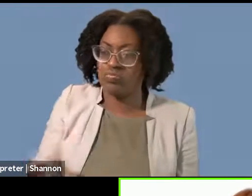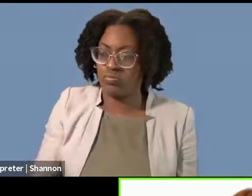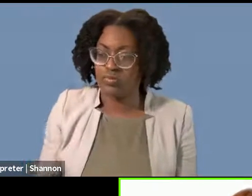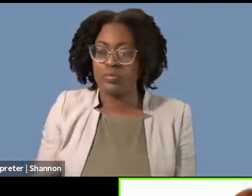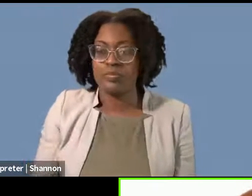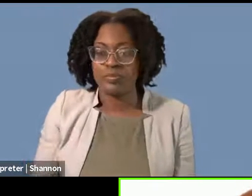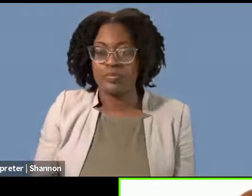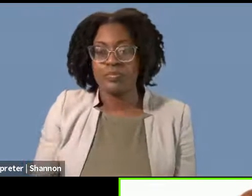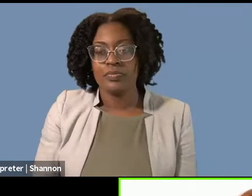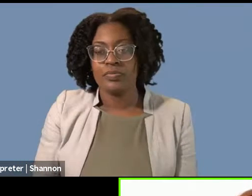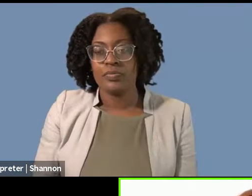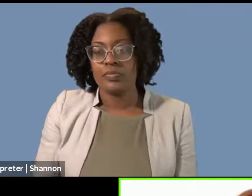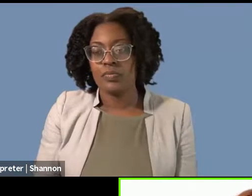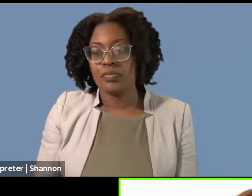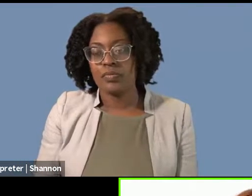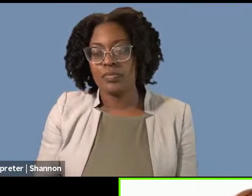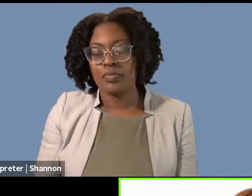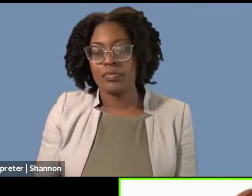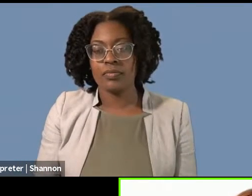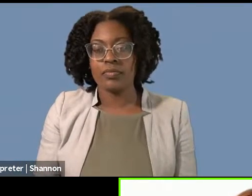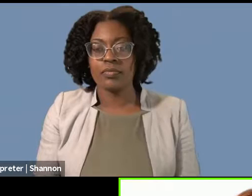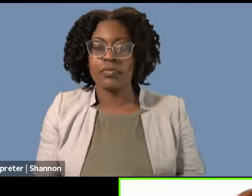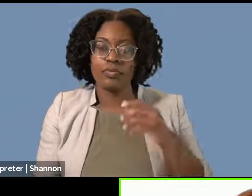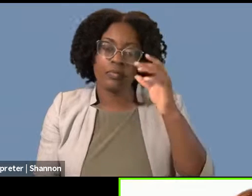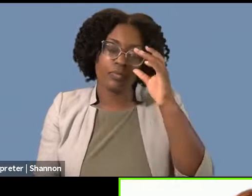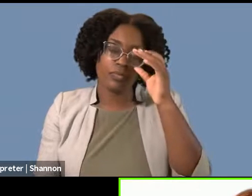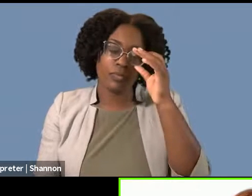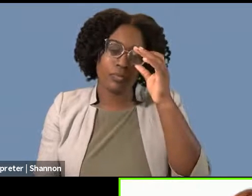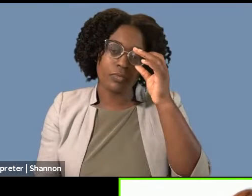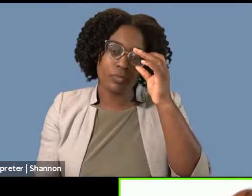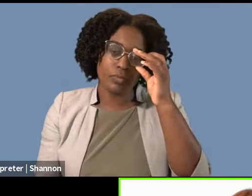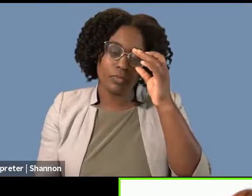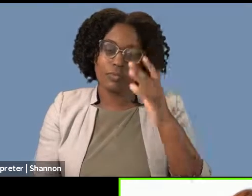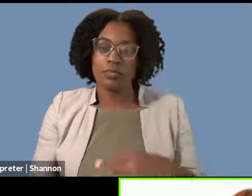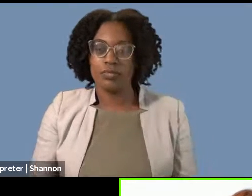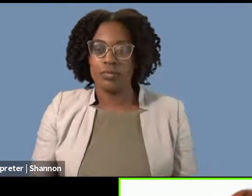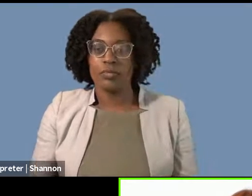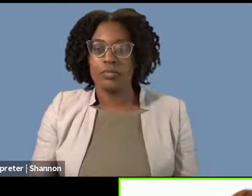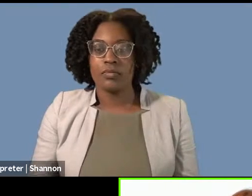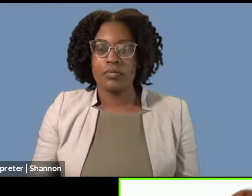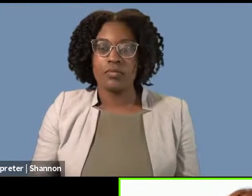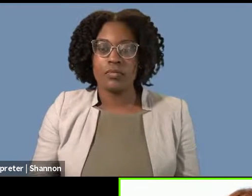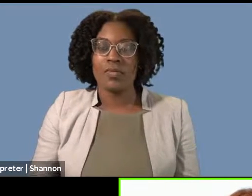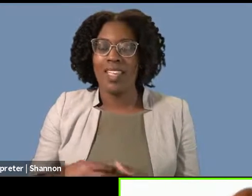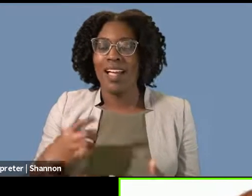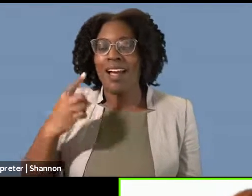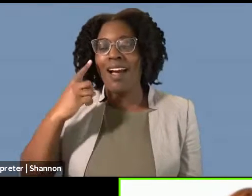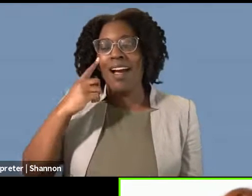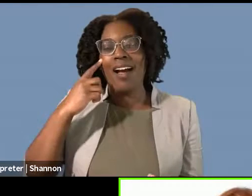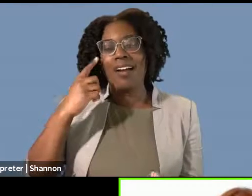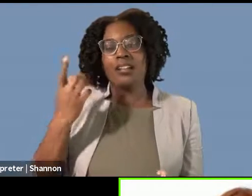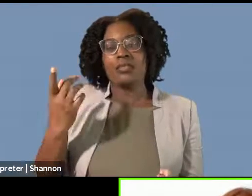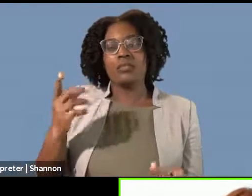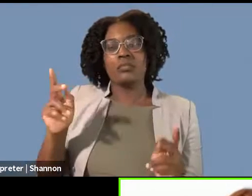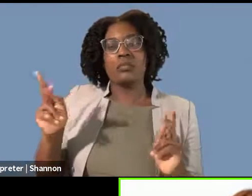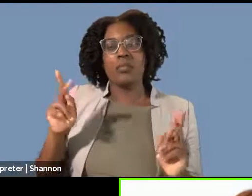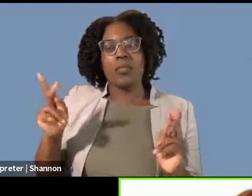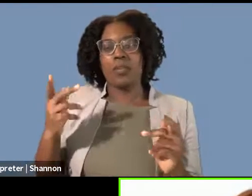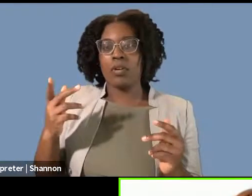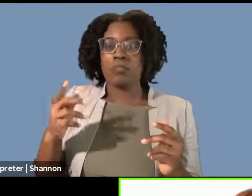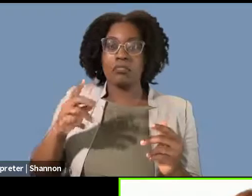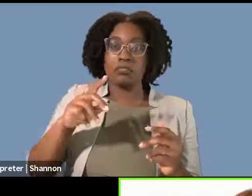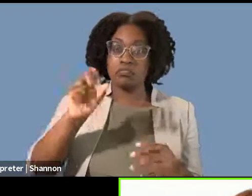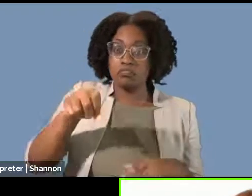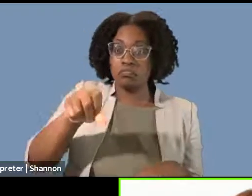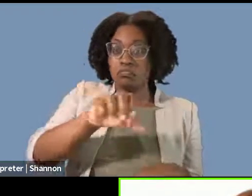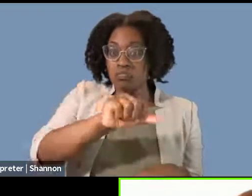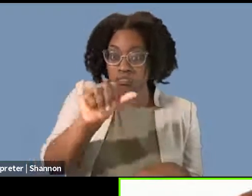I think people from other identities as well feeling similarly. For Indigenous people,